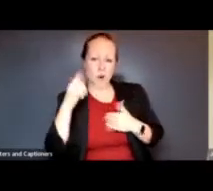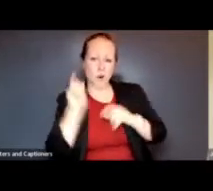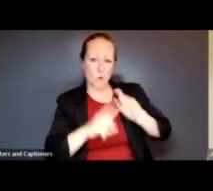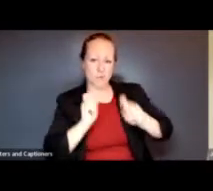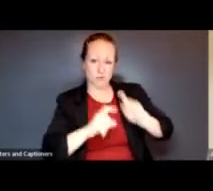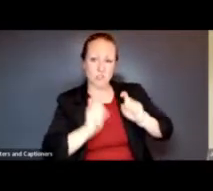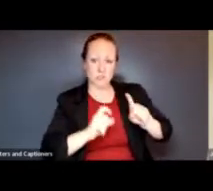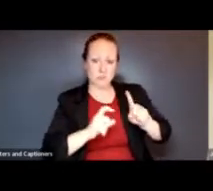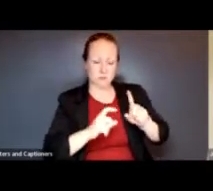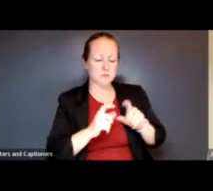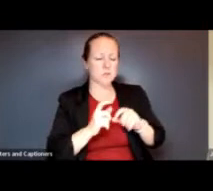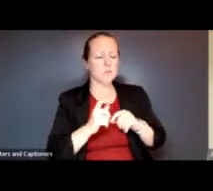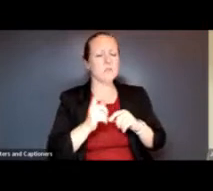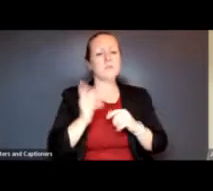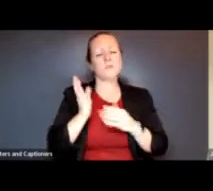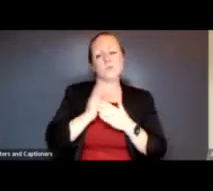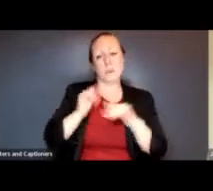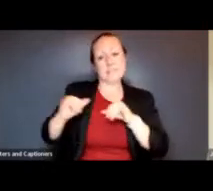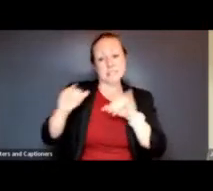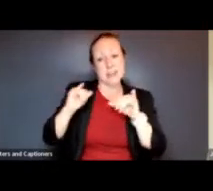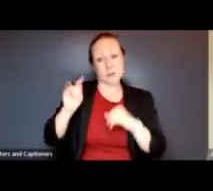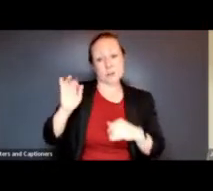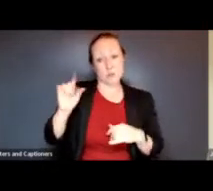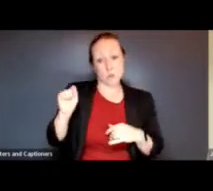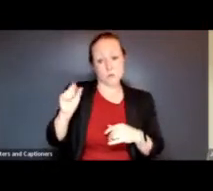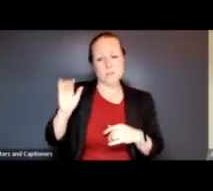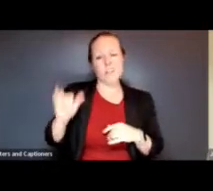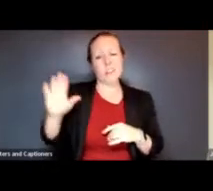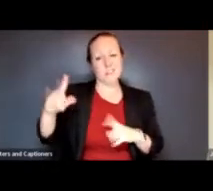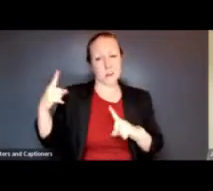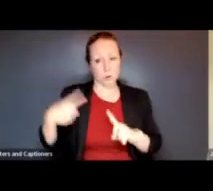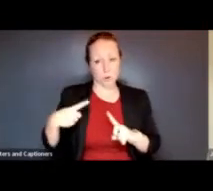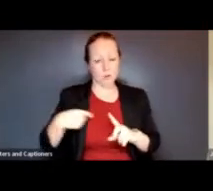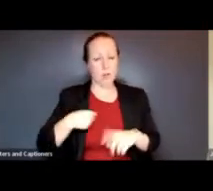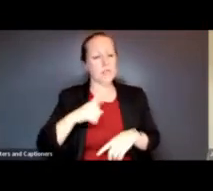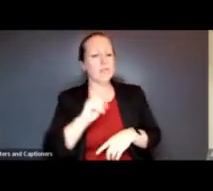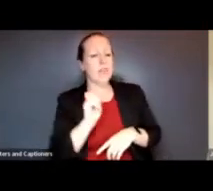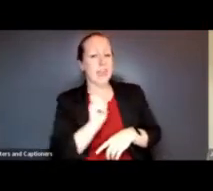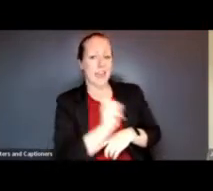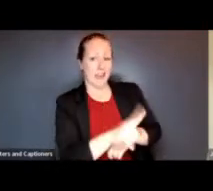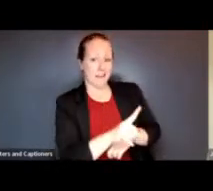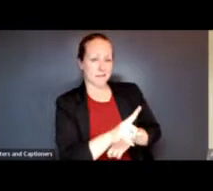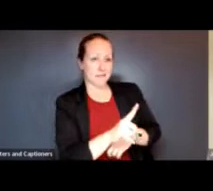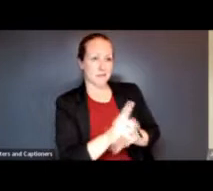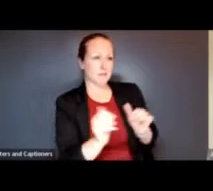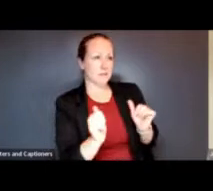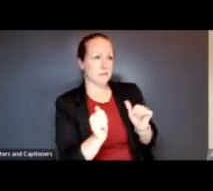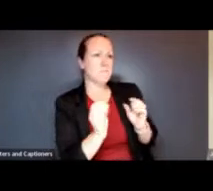going to look at a moment, they do that that's what they do, they ask in a, a proven way to